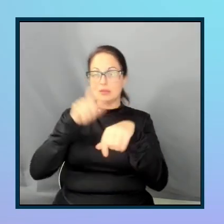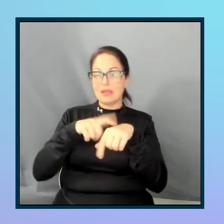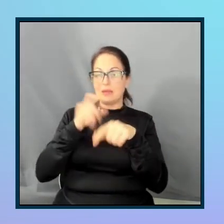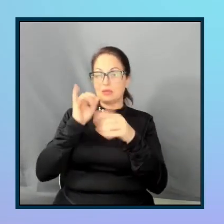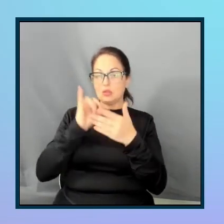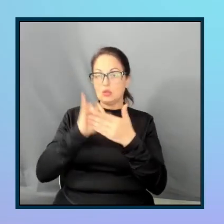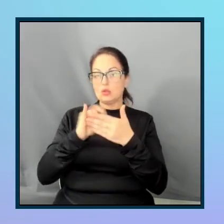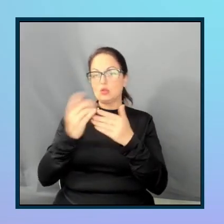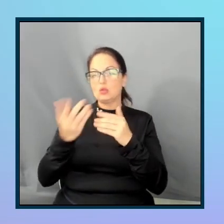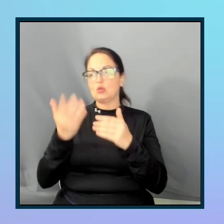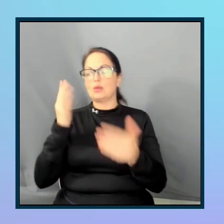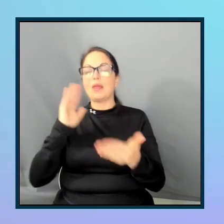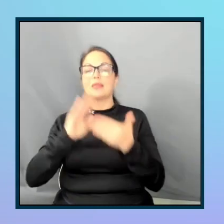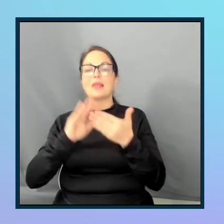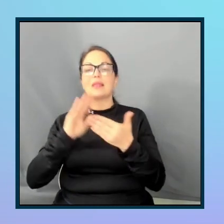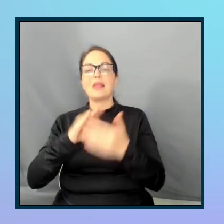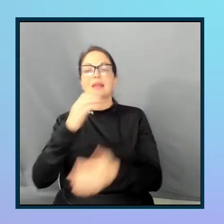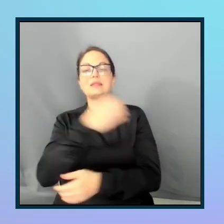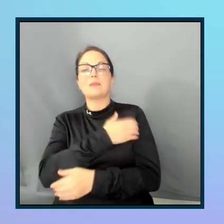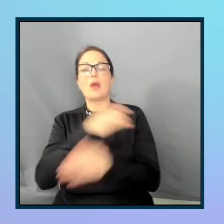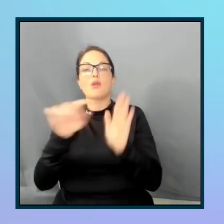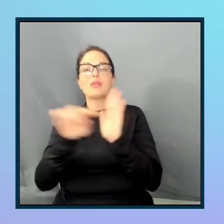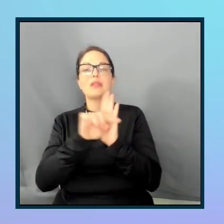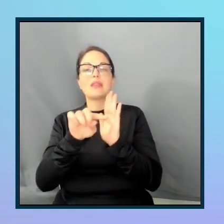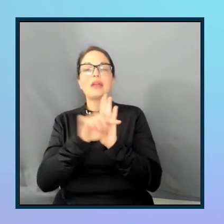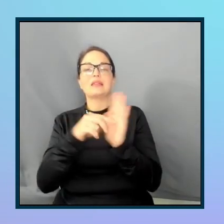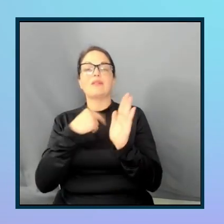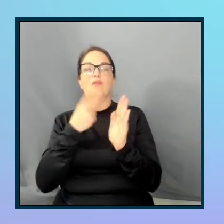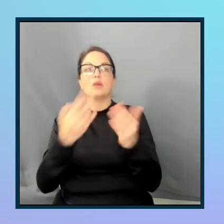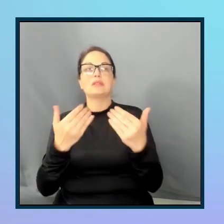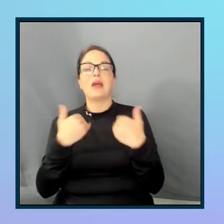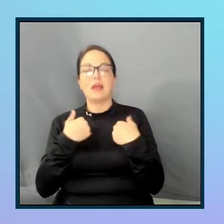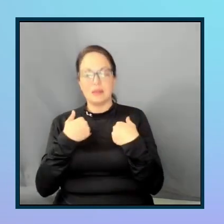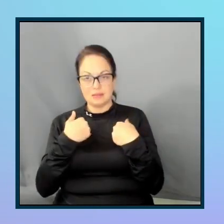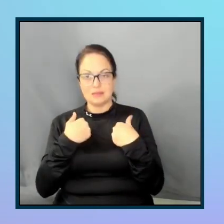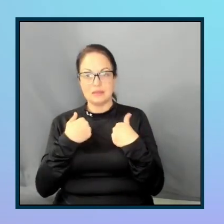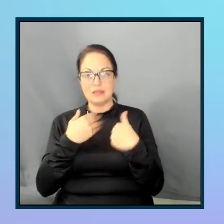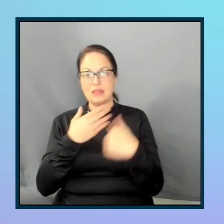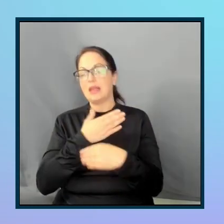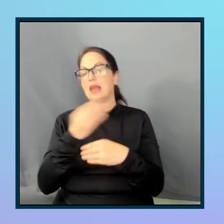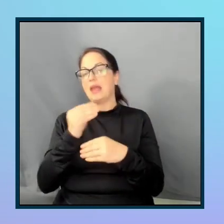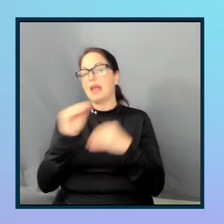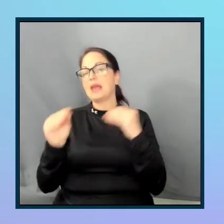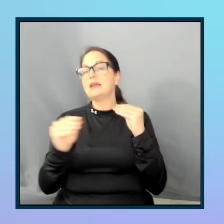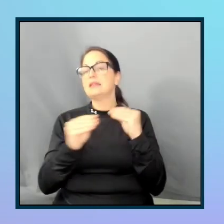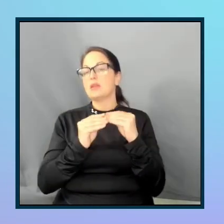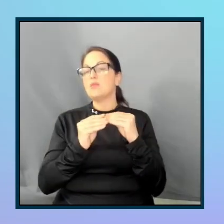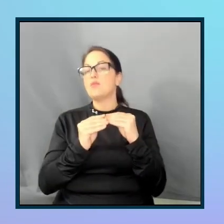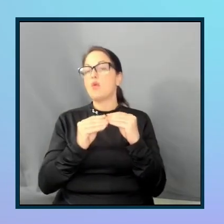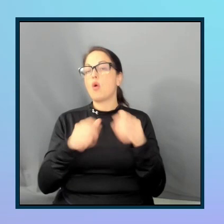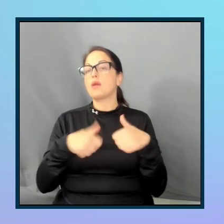the less power that negative voice has and the more that life opens up,